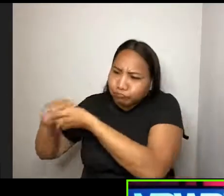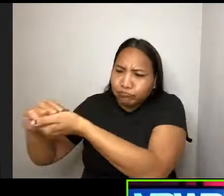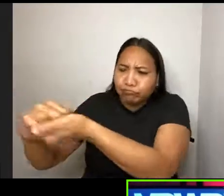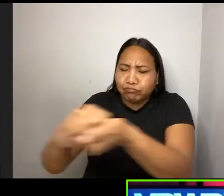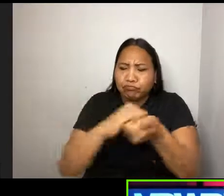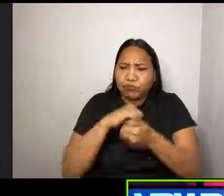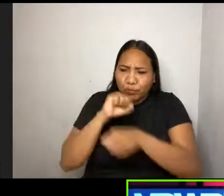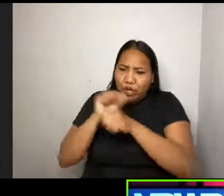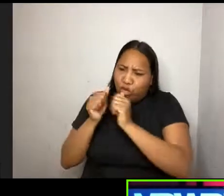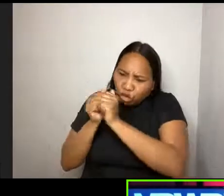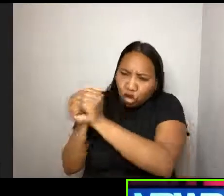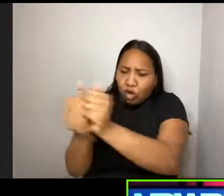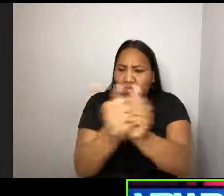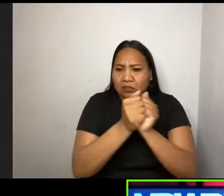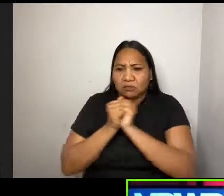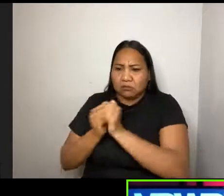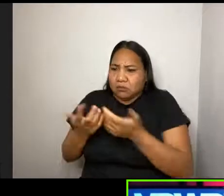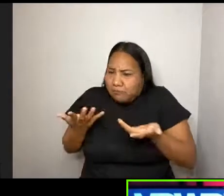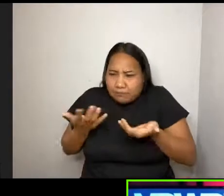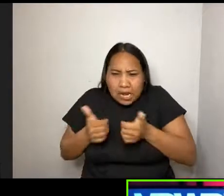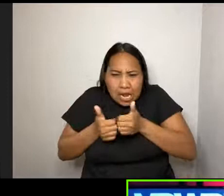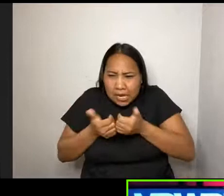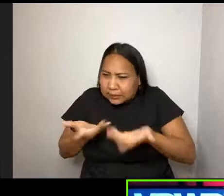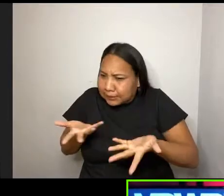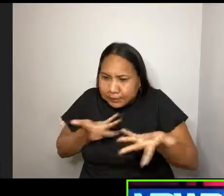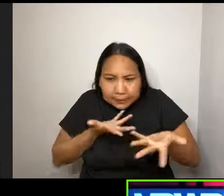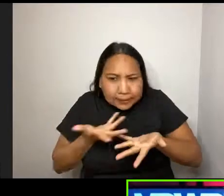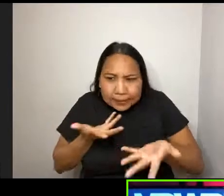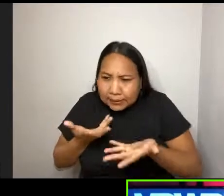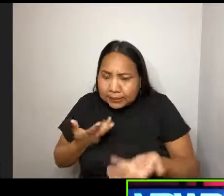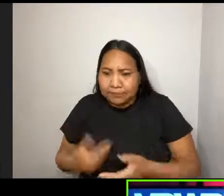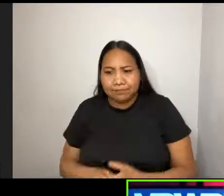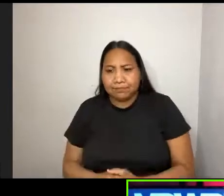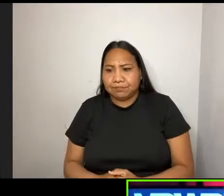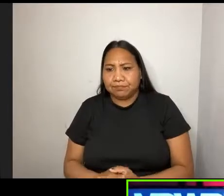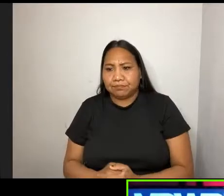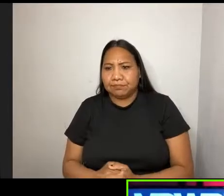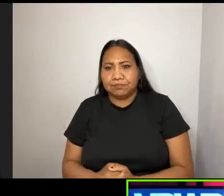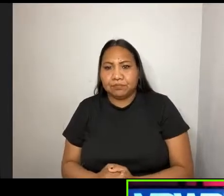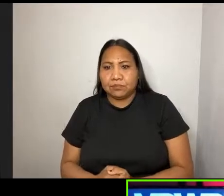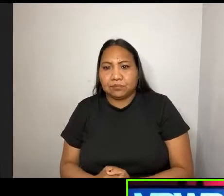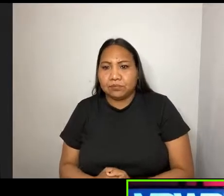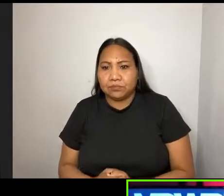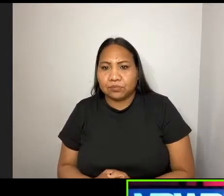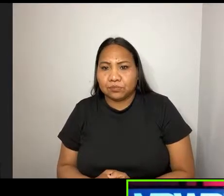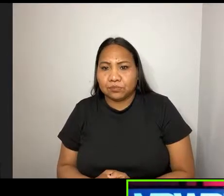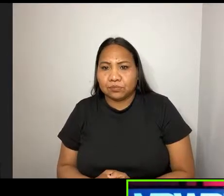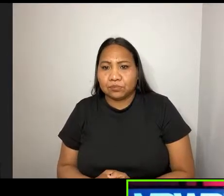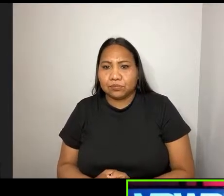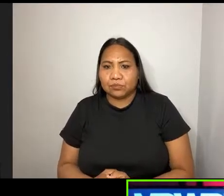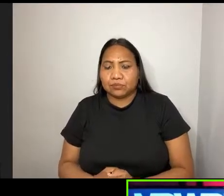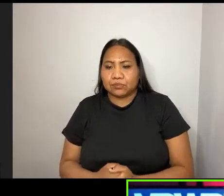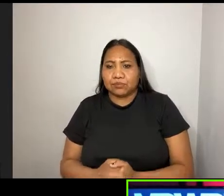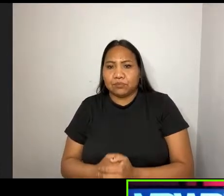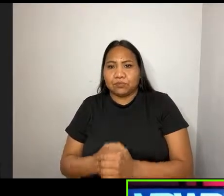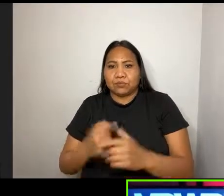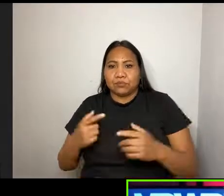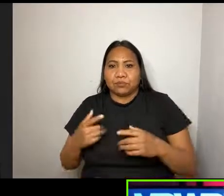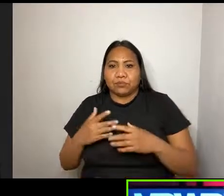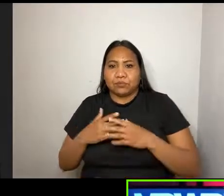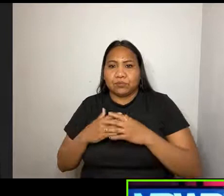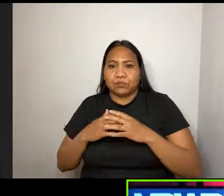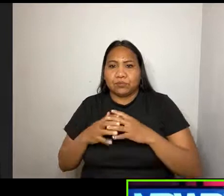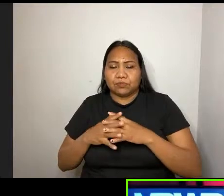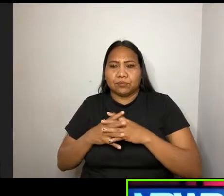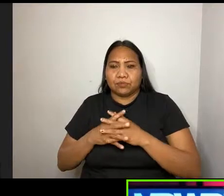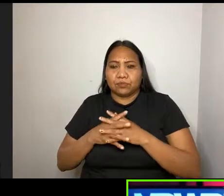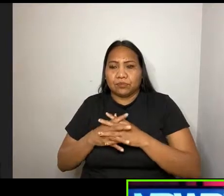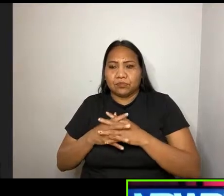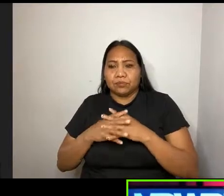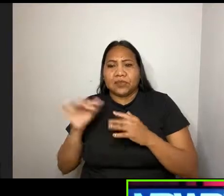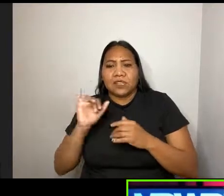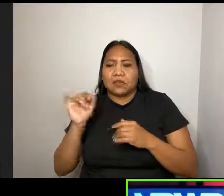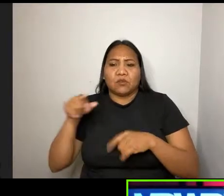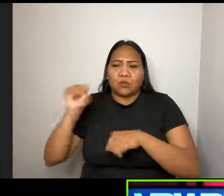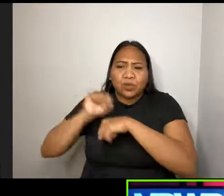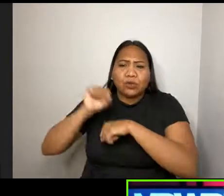them apart. You make them so they are all on their own. They need to be brought together into one